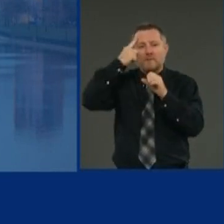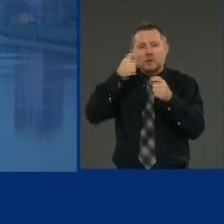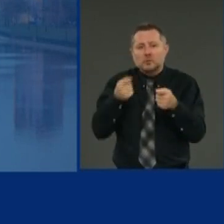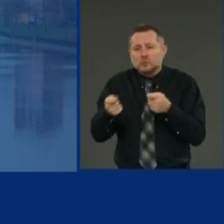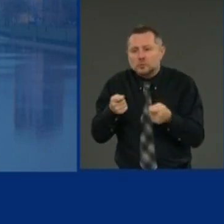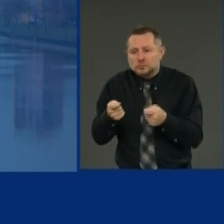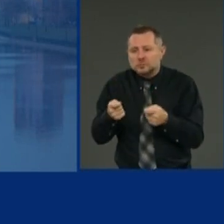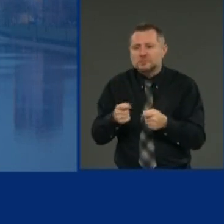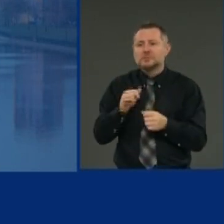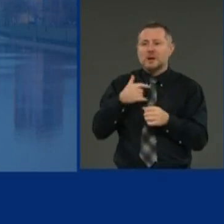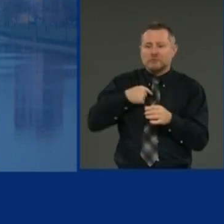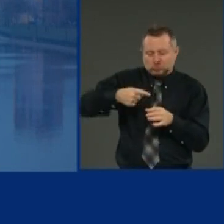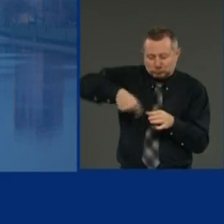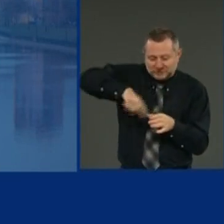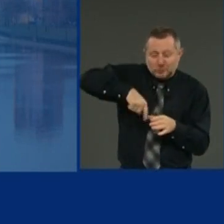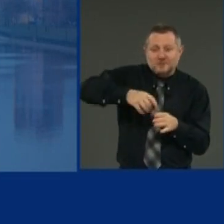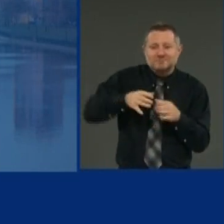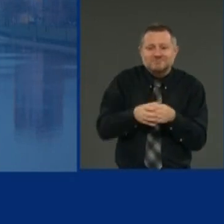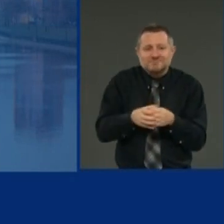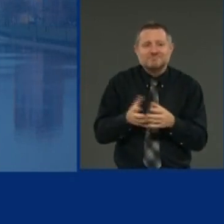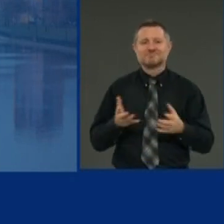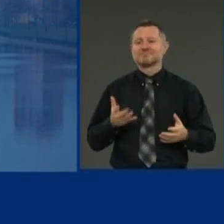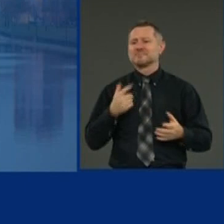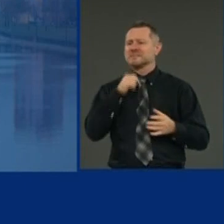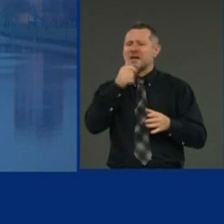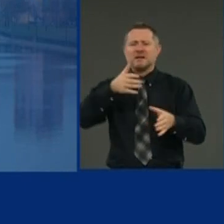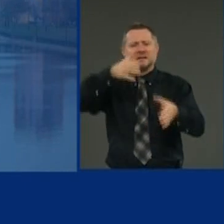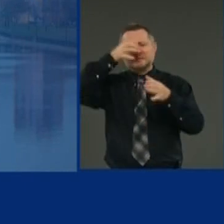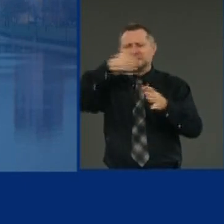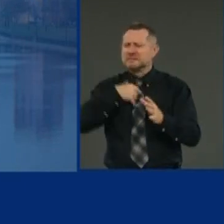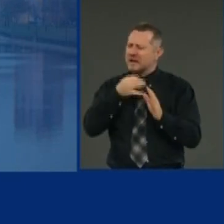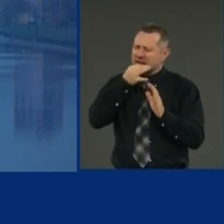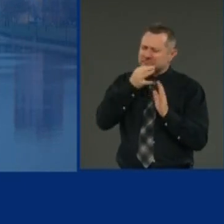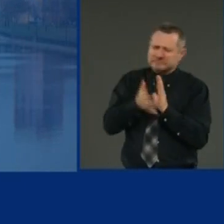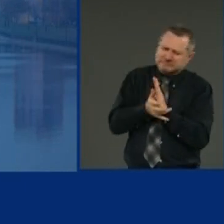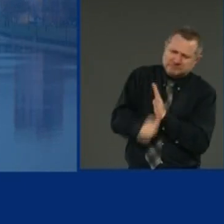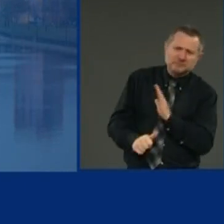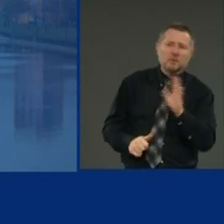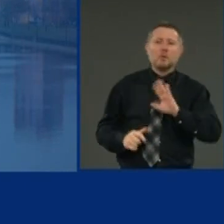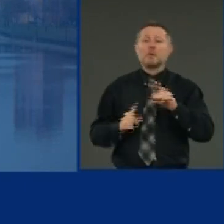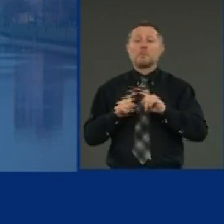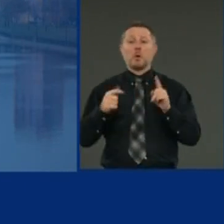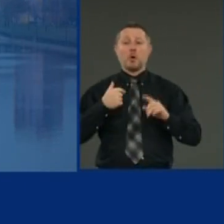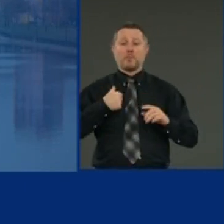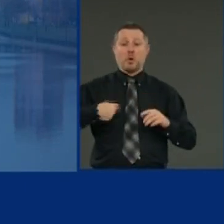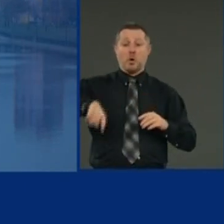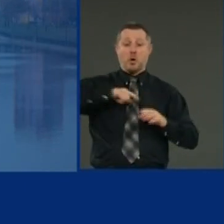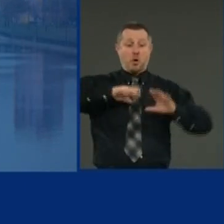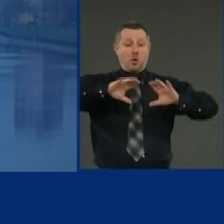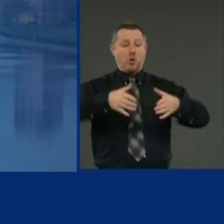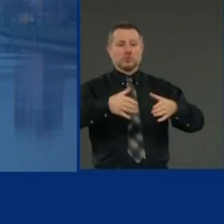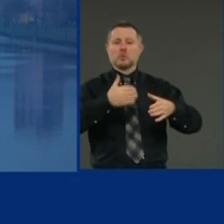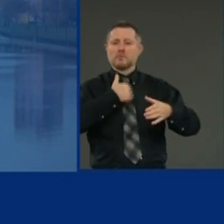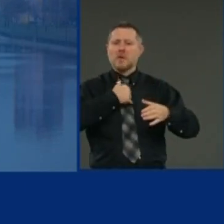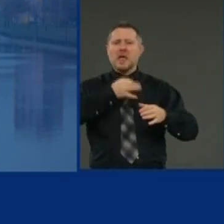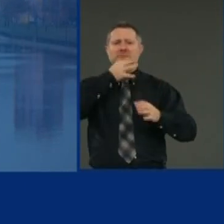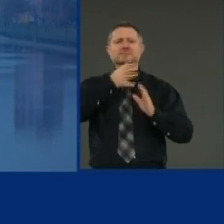LEVEL. ALL THE LOCAL OFFICIALS SIGN OFF. THE REGIONAL OFFICIALS SIGN OFF. THE BEST STATE EXPERTS, AND THEN